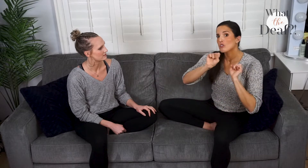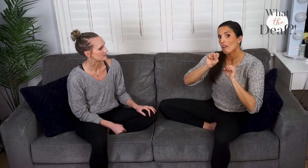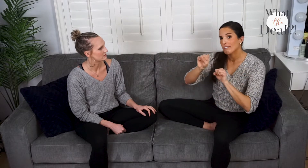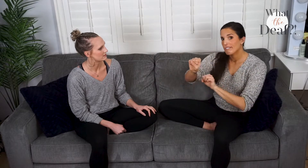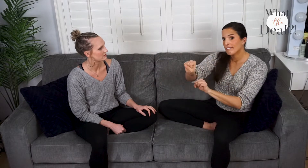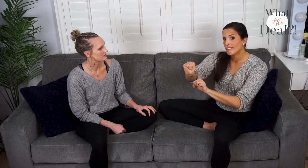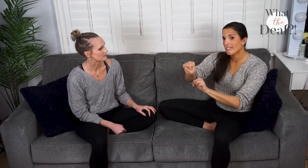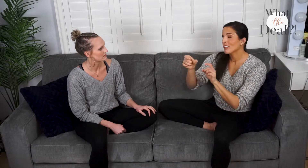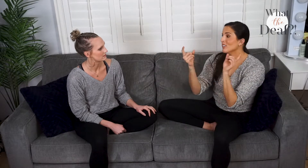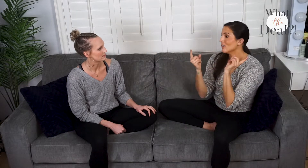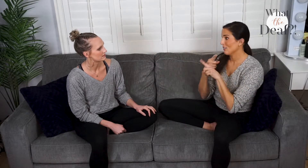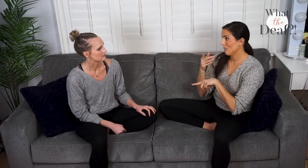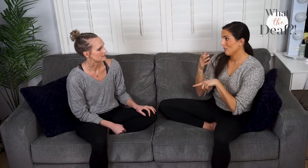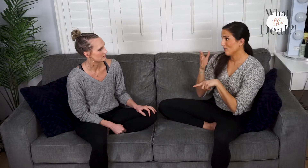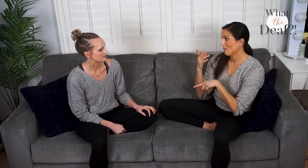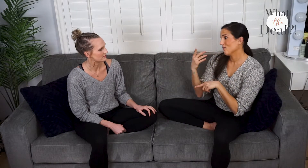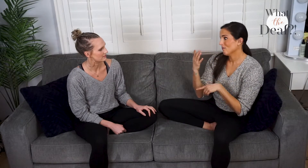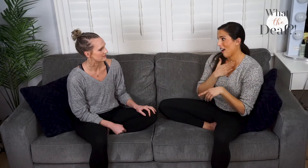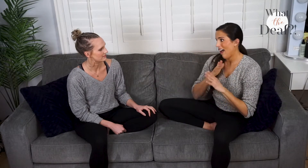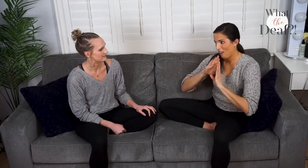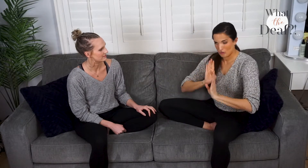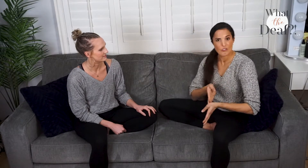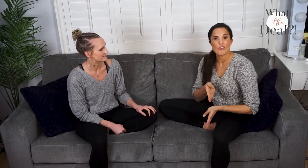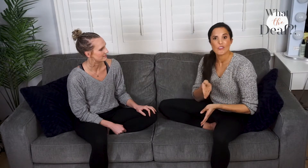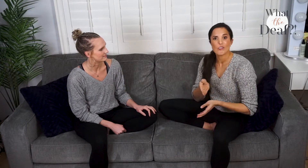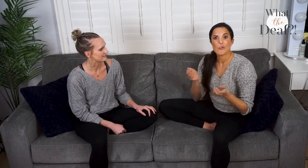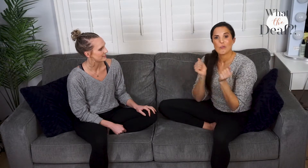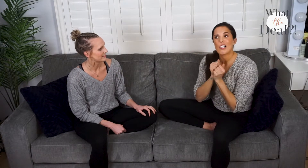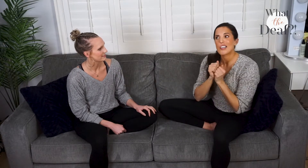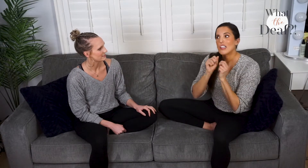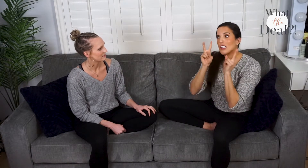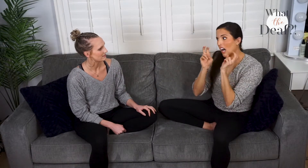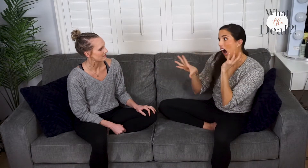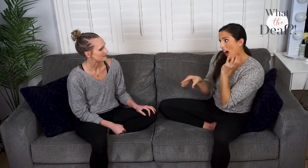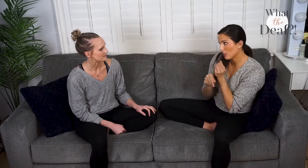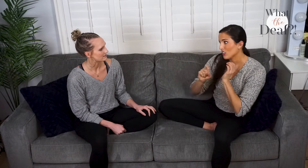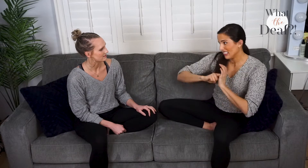My mom drove over to my house with the spare key.